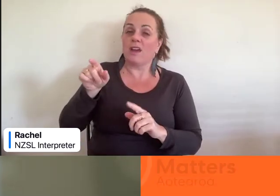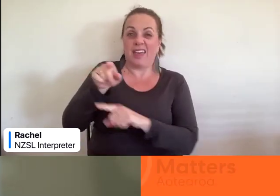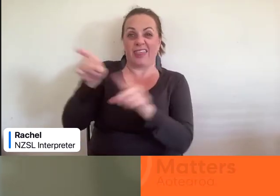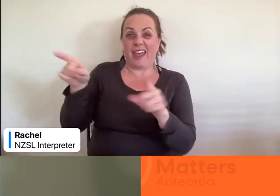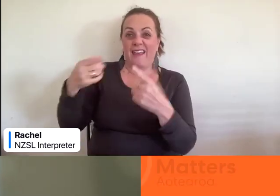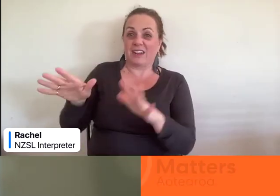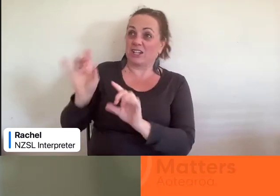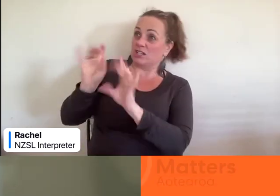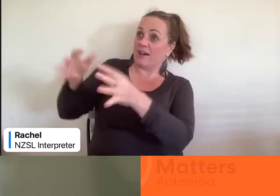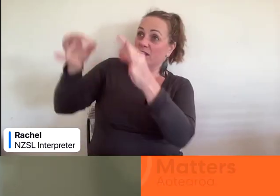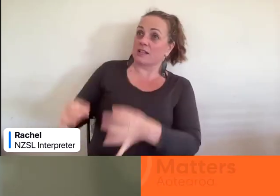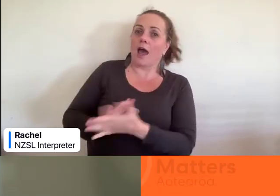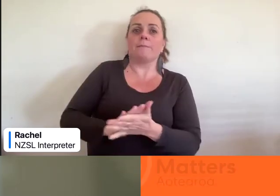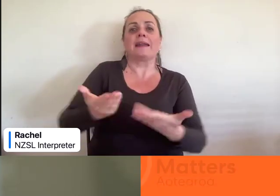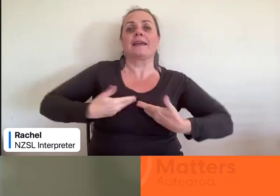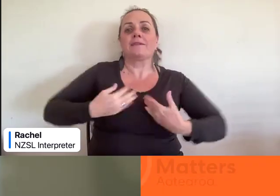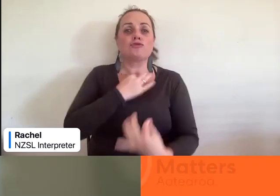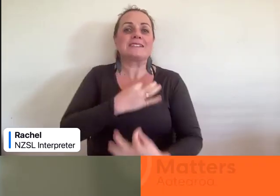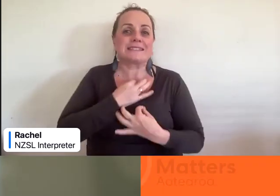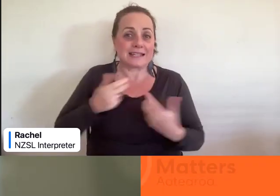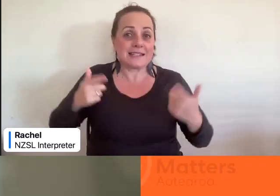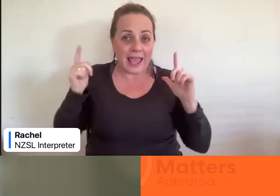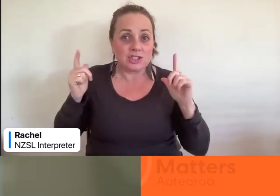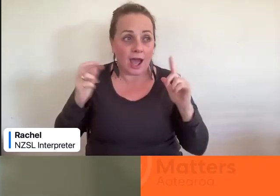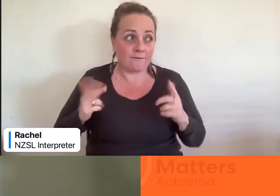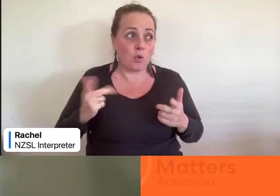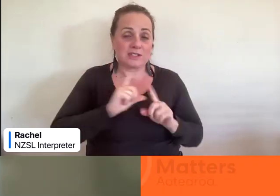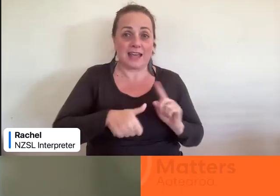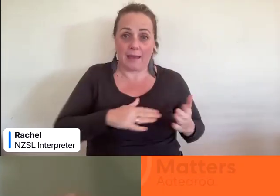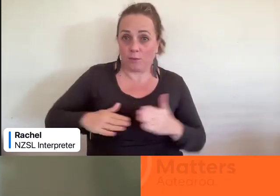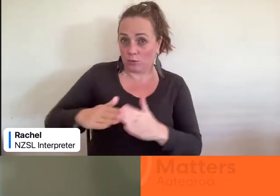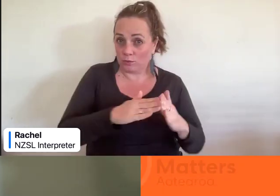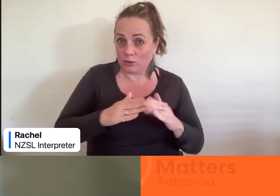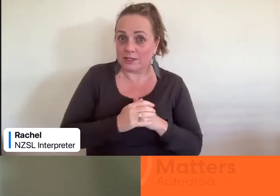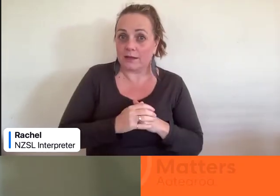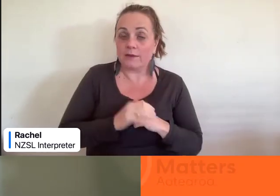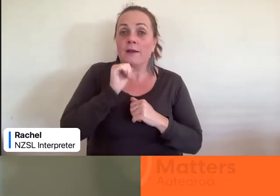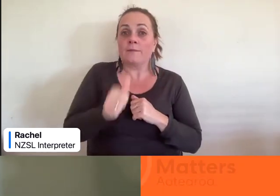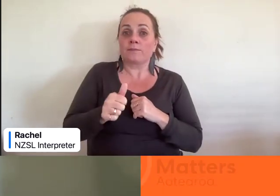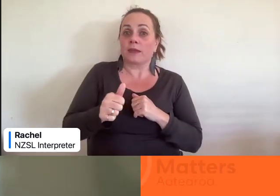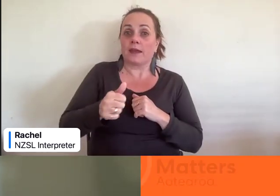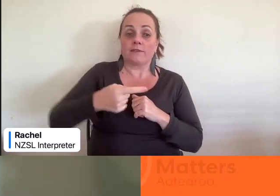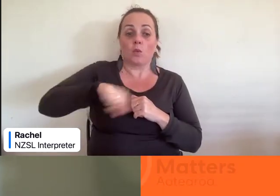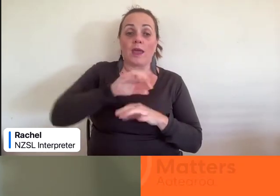community. When those affected by the law are absent from the decision making table, the risk